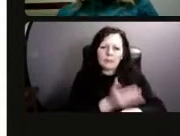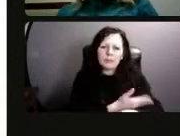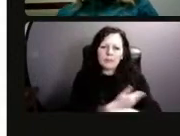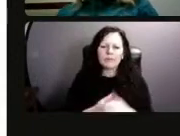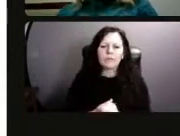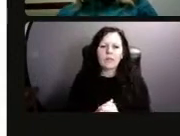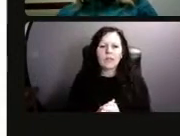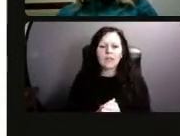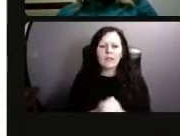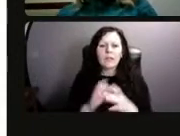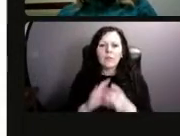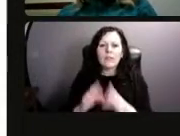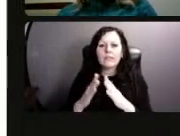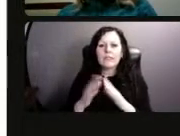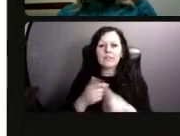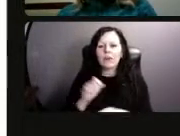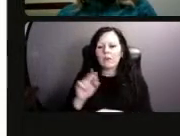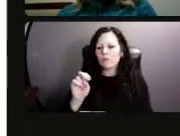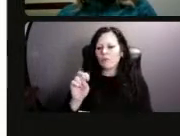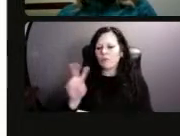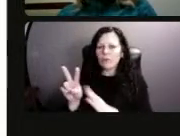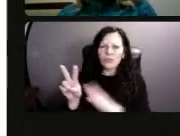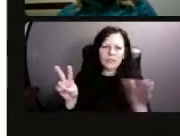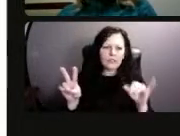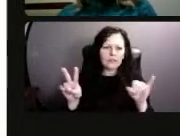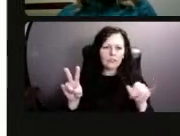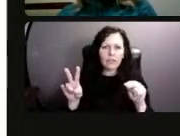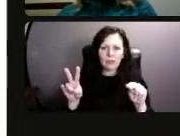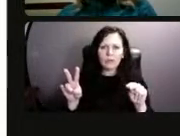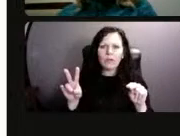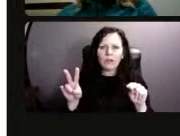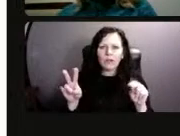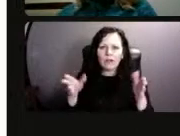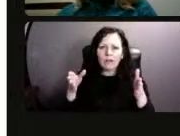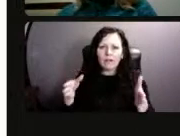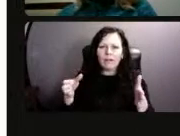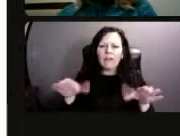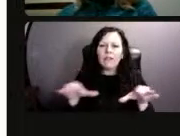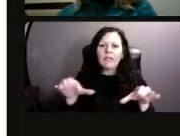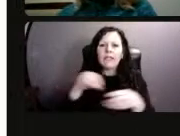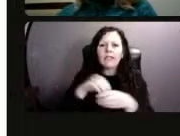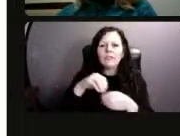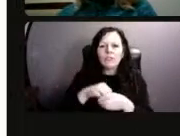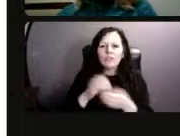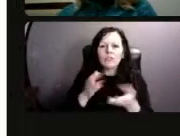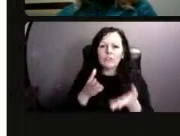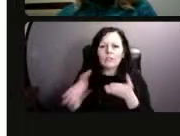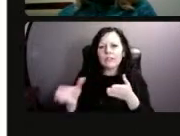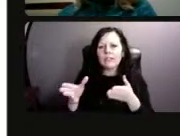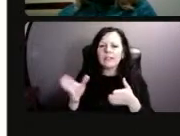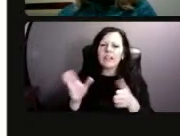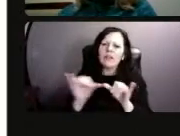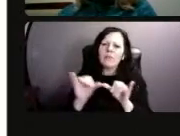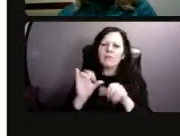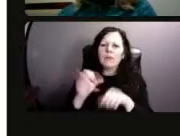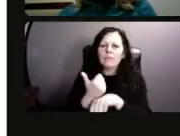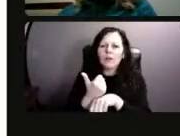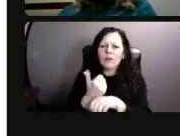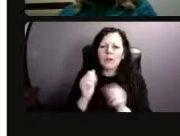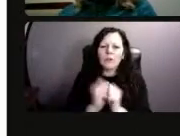THESE SERVICES REQUIRE UPKEEP.